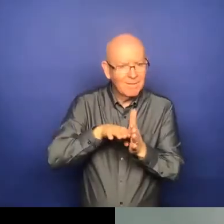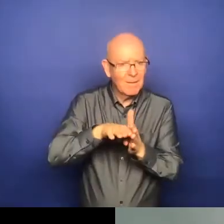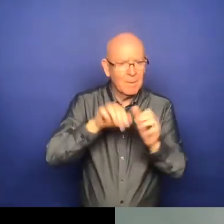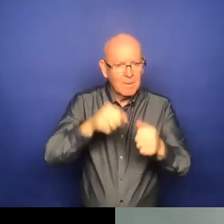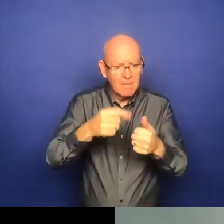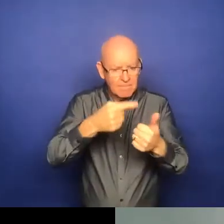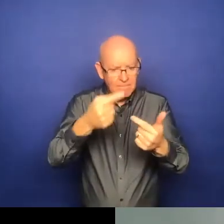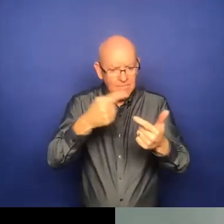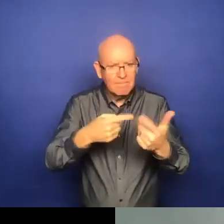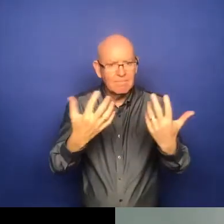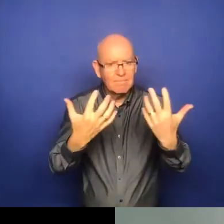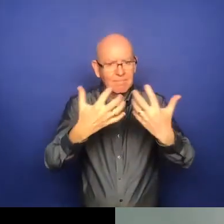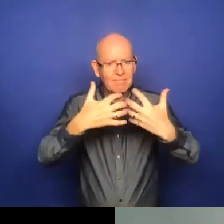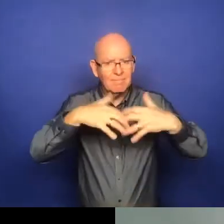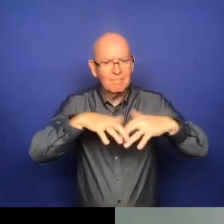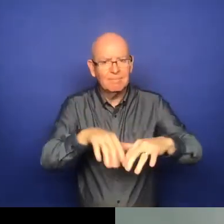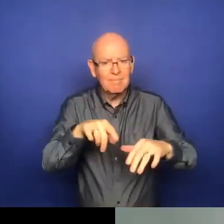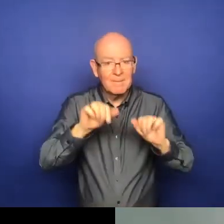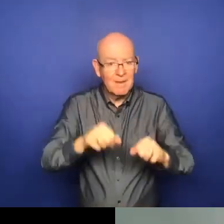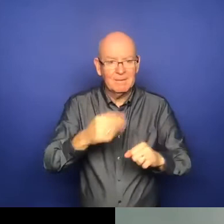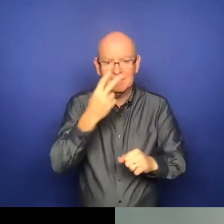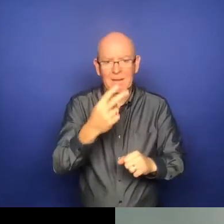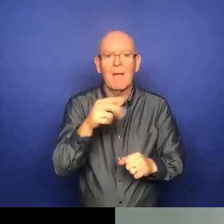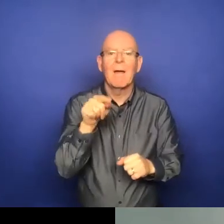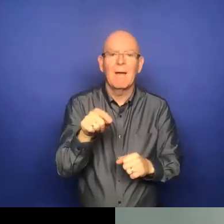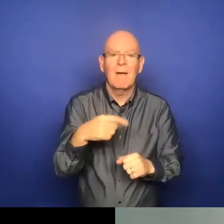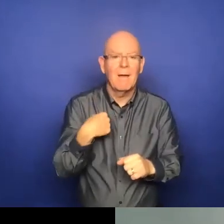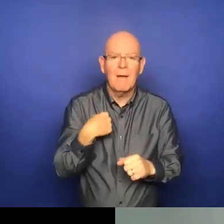up after the problem starts and we will have the data collections in